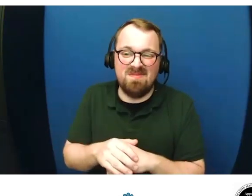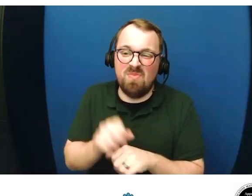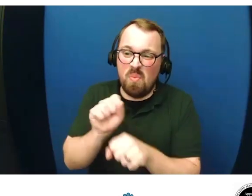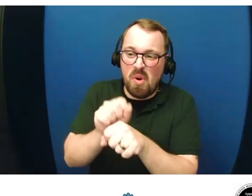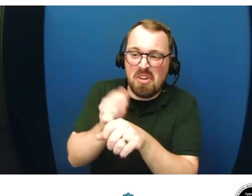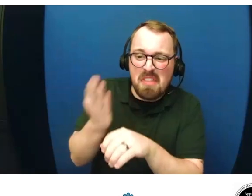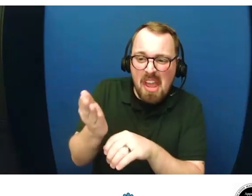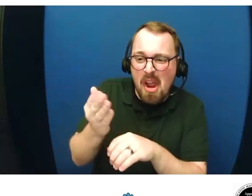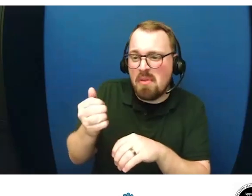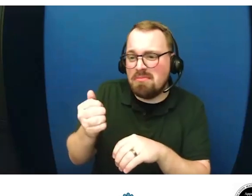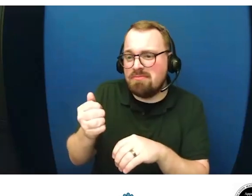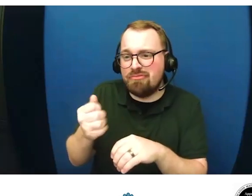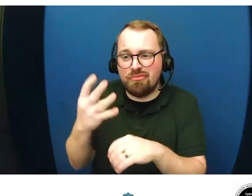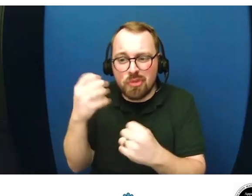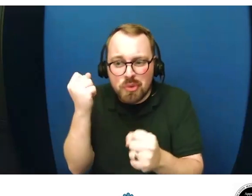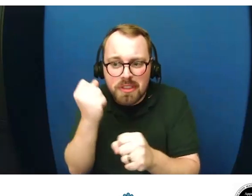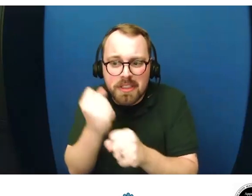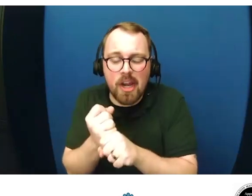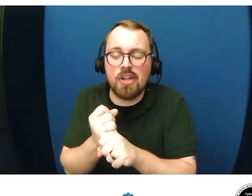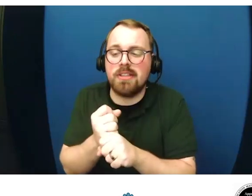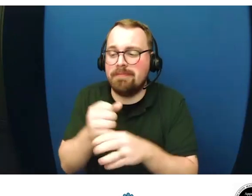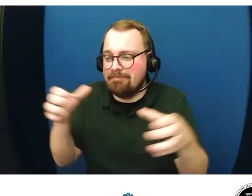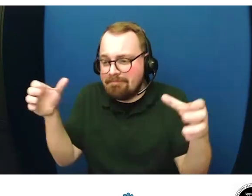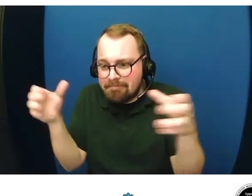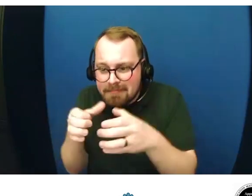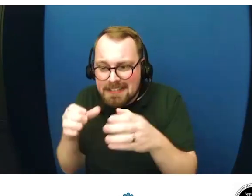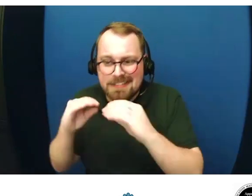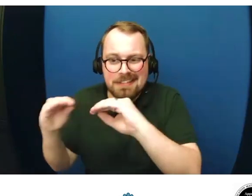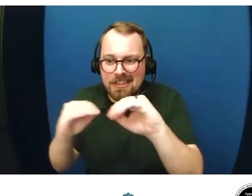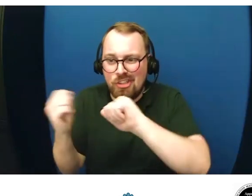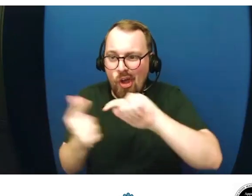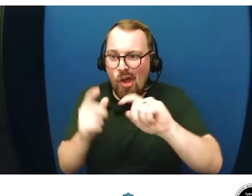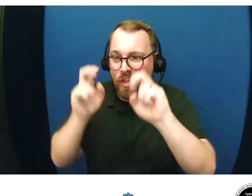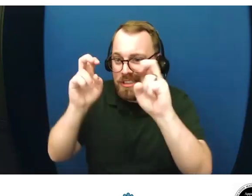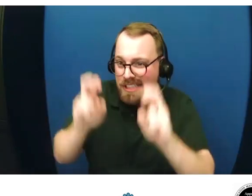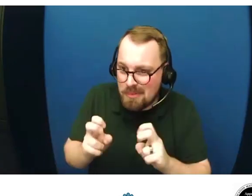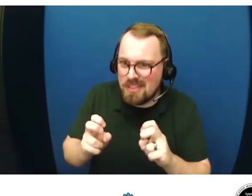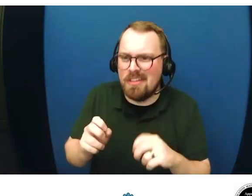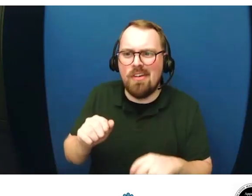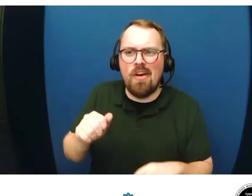doing self-contained deaf education, teaching all subjects to a few different grade levels